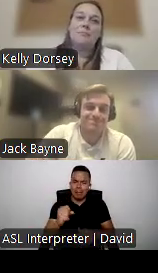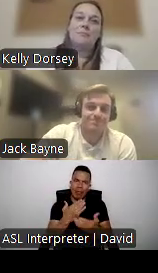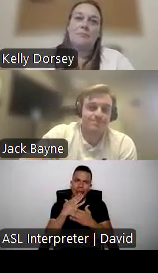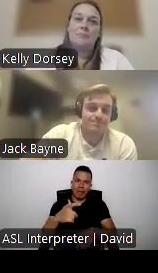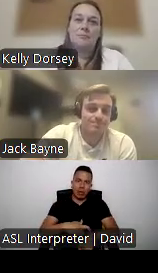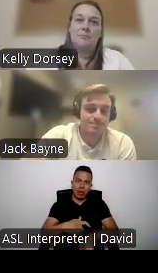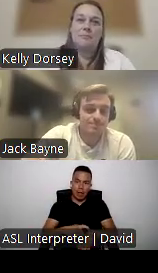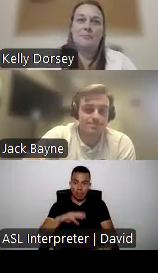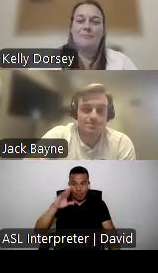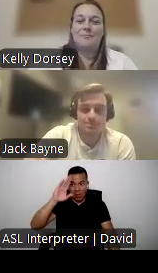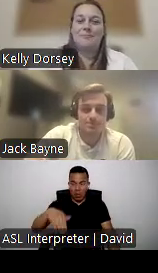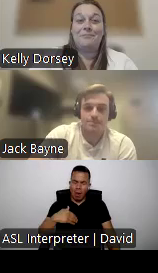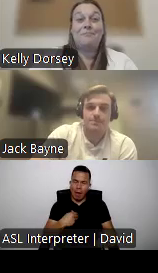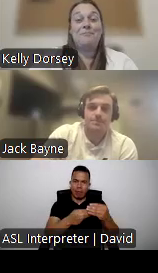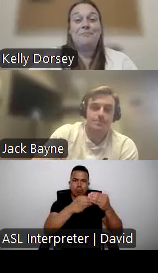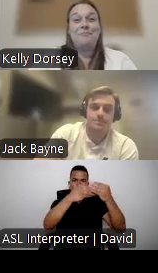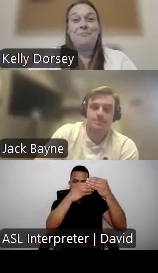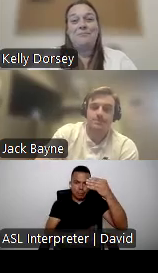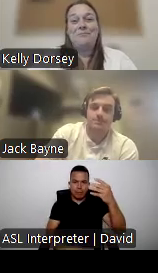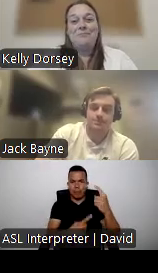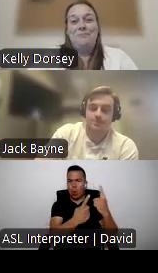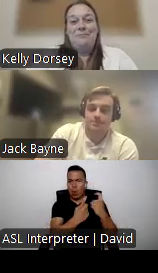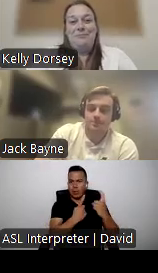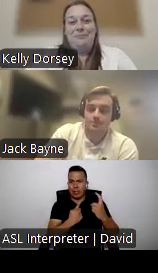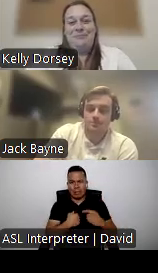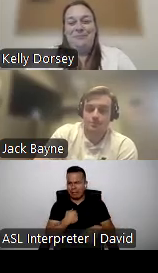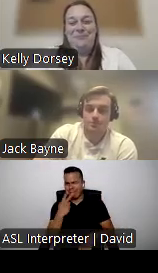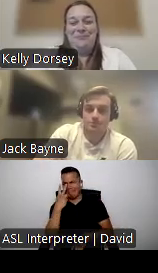so many questions. I don't know that we'll be able to get through all of these questions, but they're